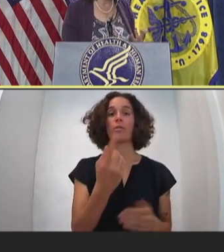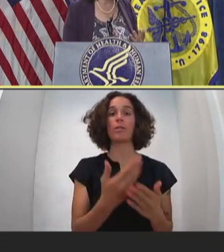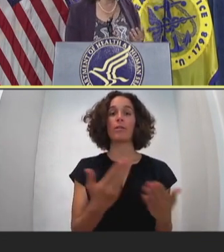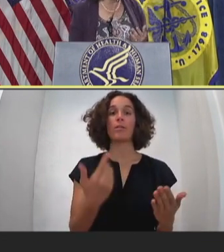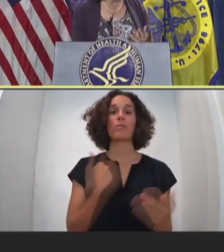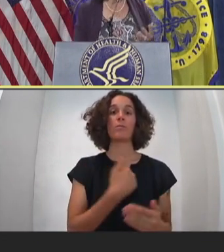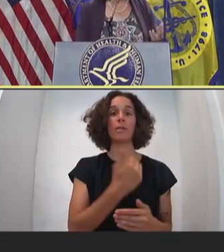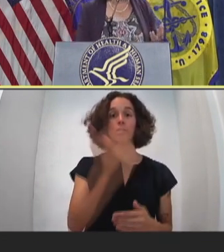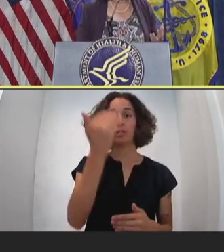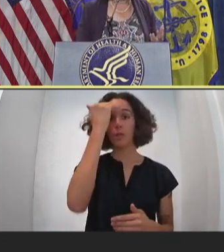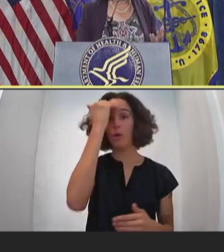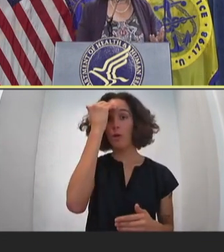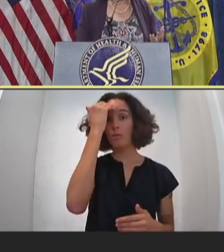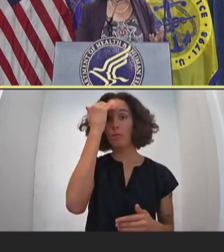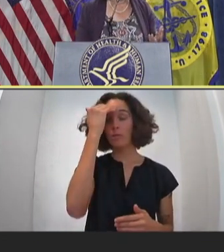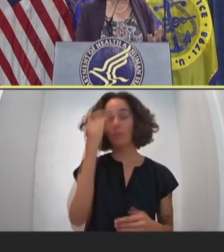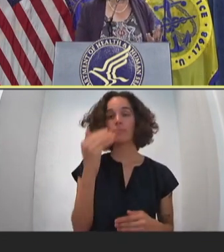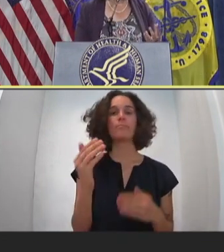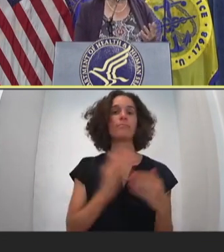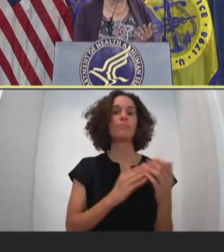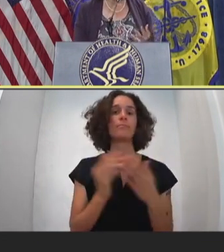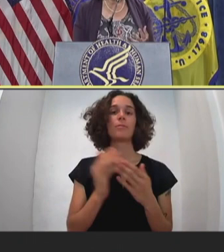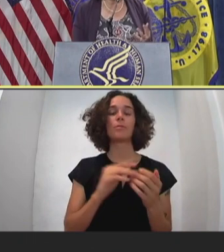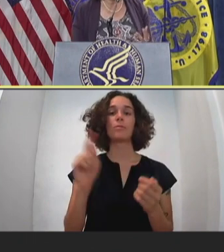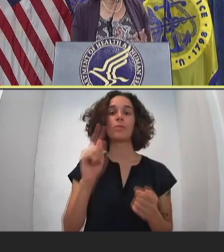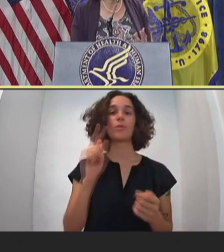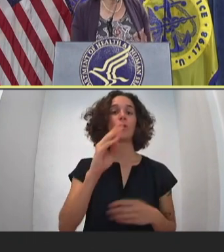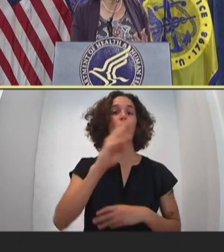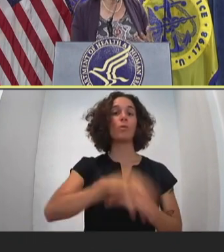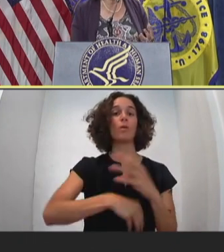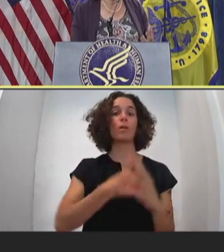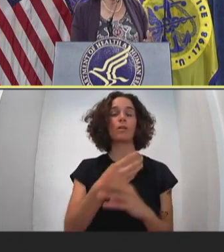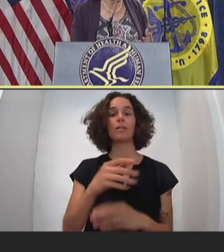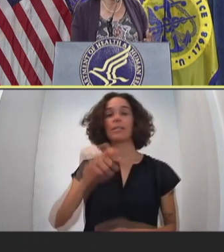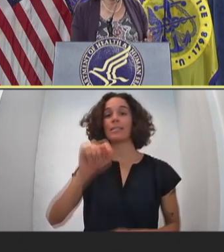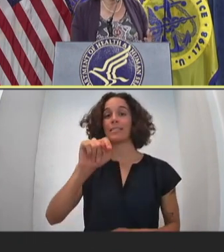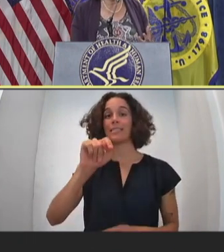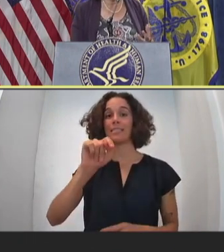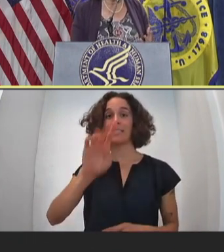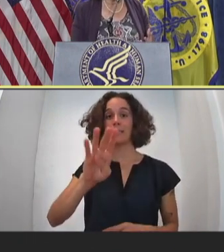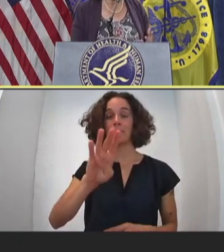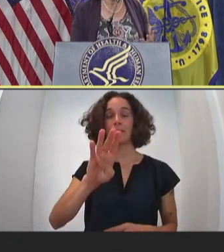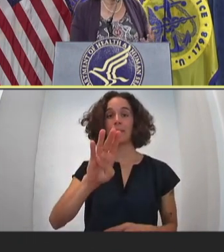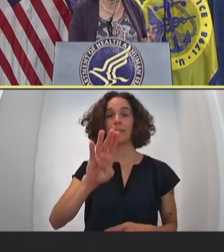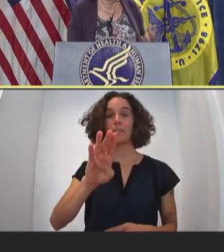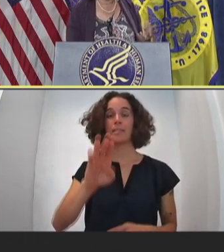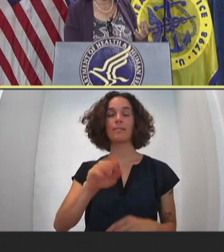no matter where you are in the world, TB has a disproportionate effect on, you know,